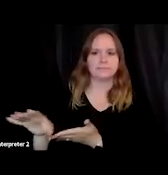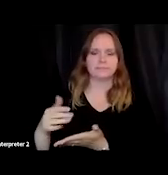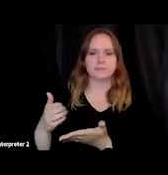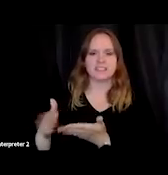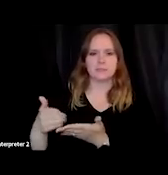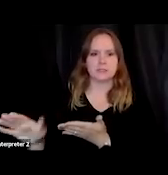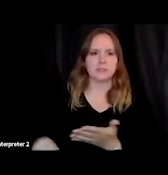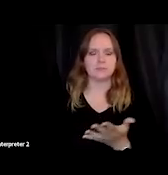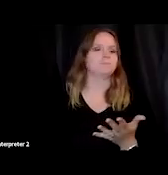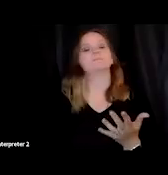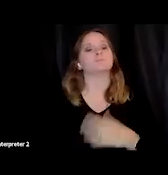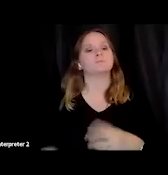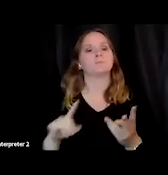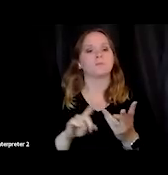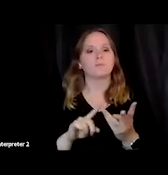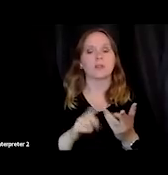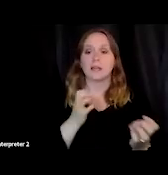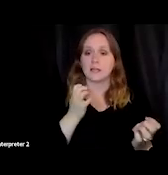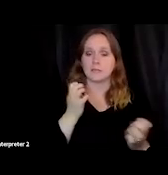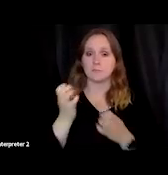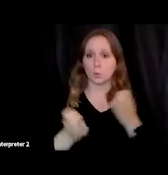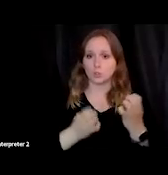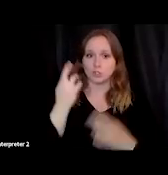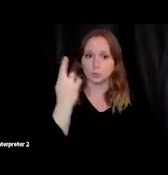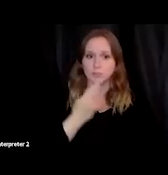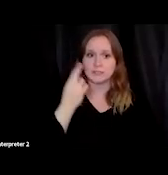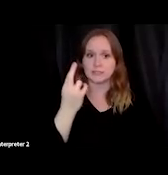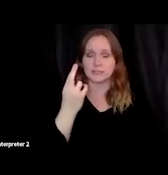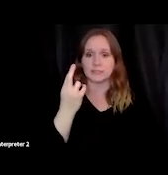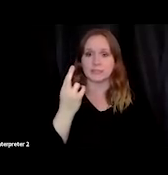Emotional reasoning. Letting our emotional attachments sort